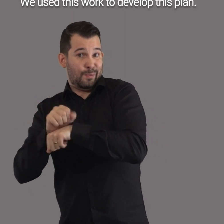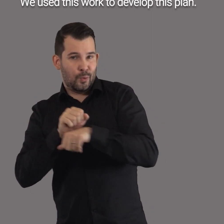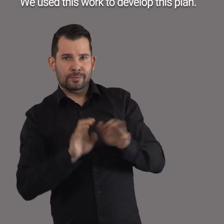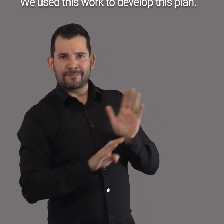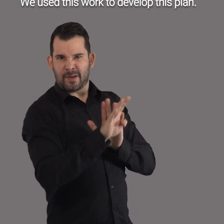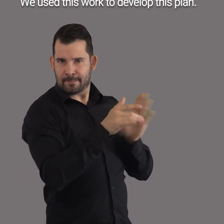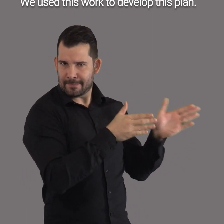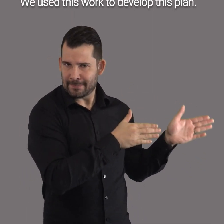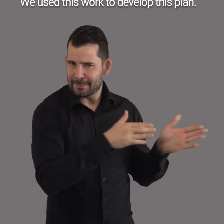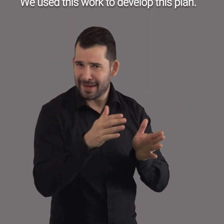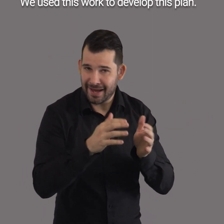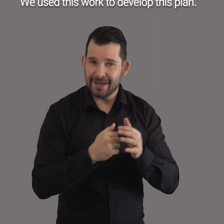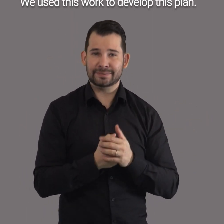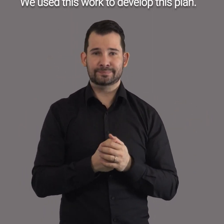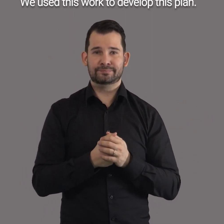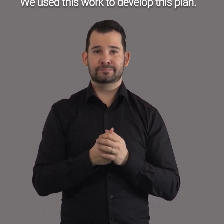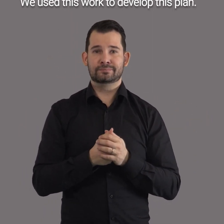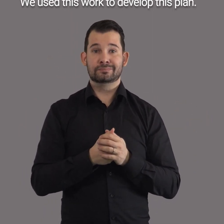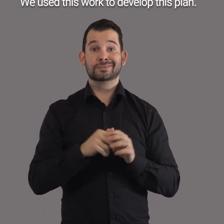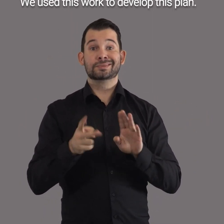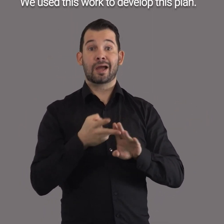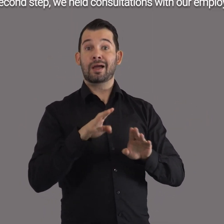We used this work to develop this plan.